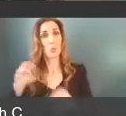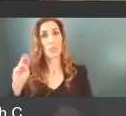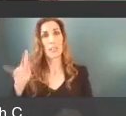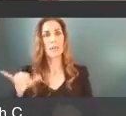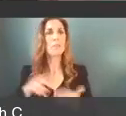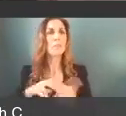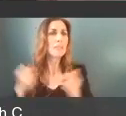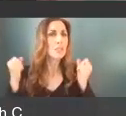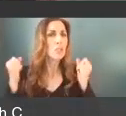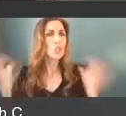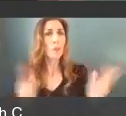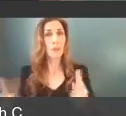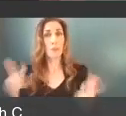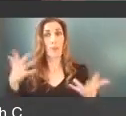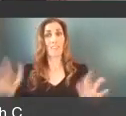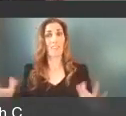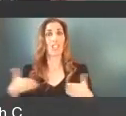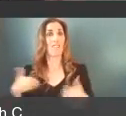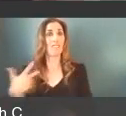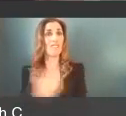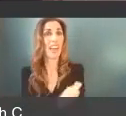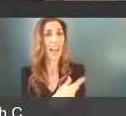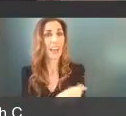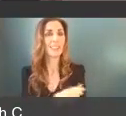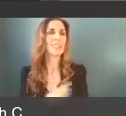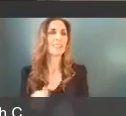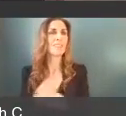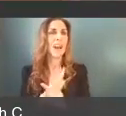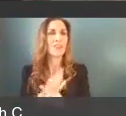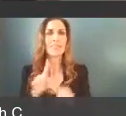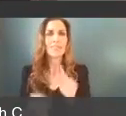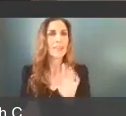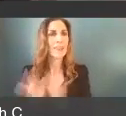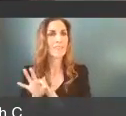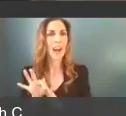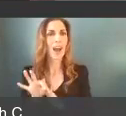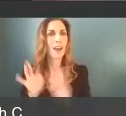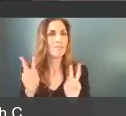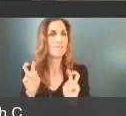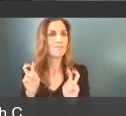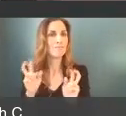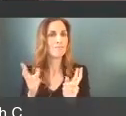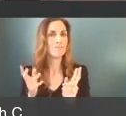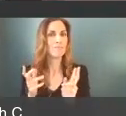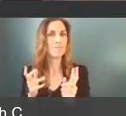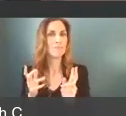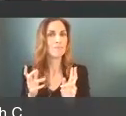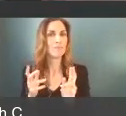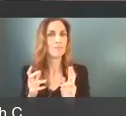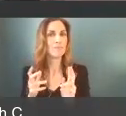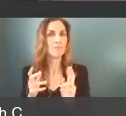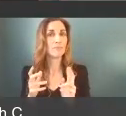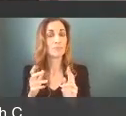that the virus can't find, you know, if the virus is within an unvaccinated person